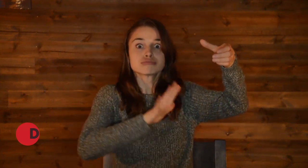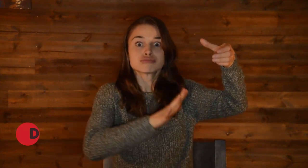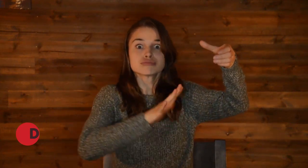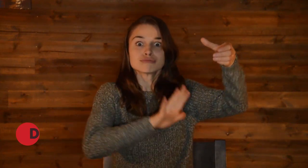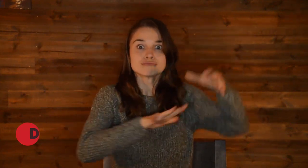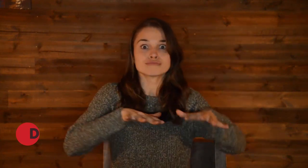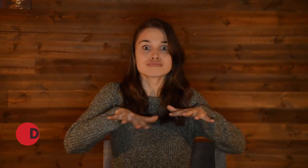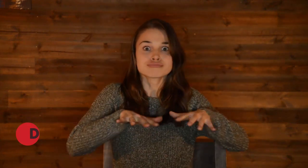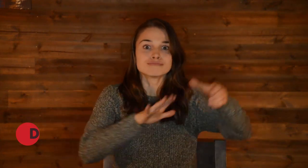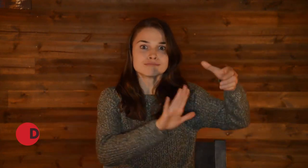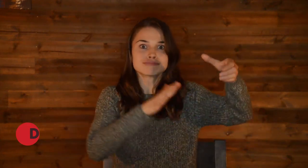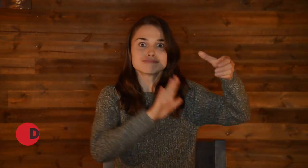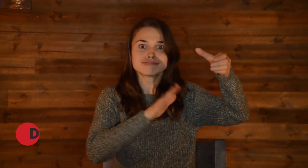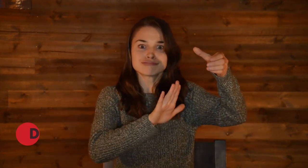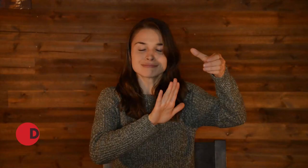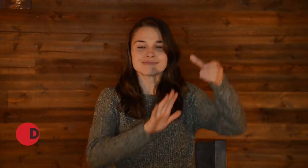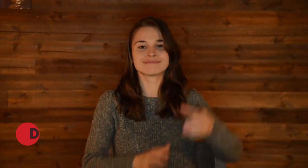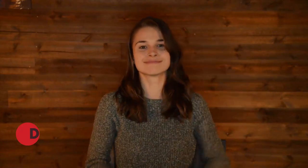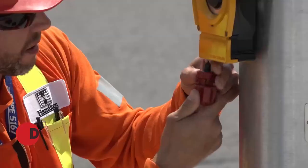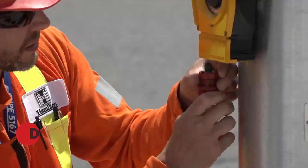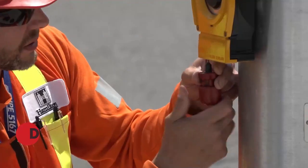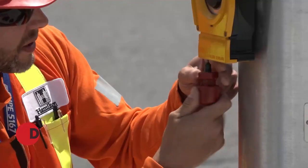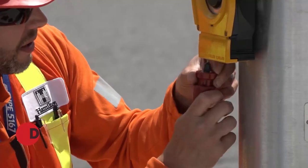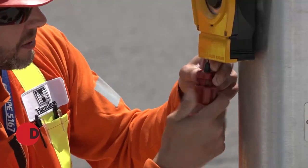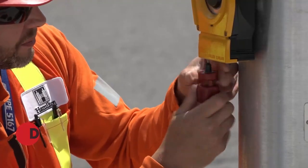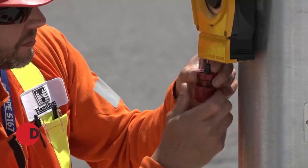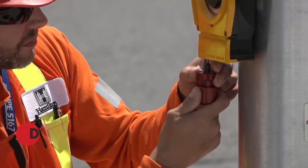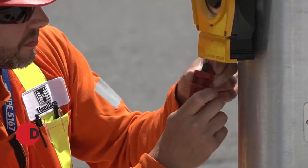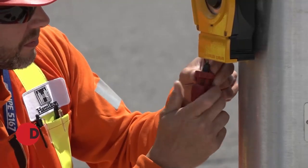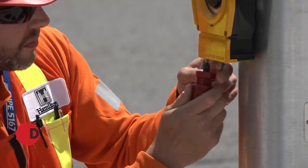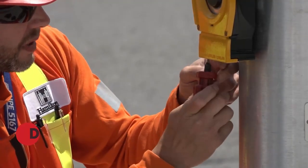when the APS button is pressed for more than 3 seconds.